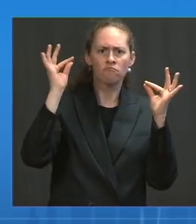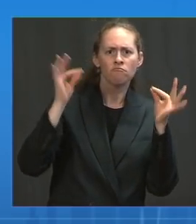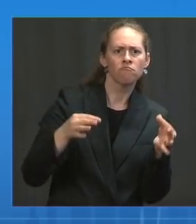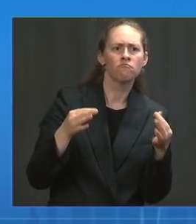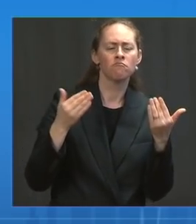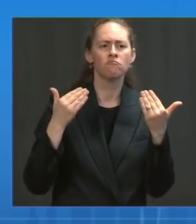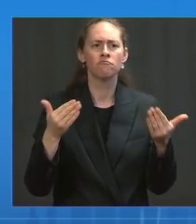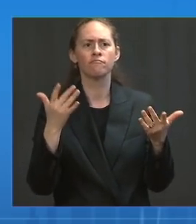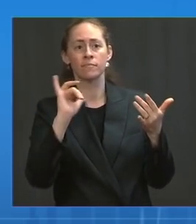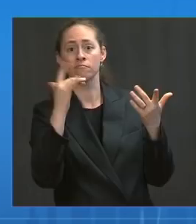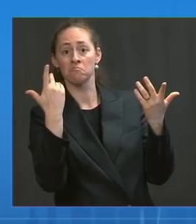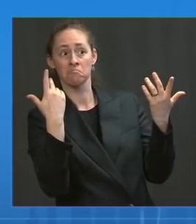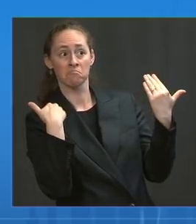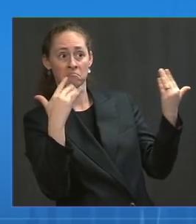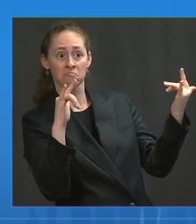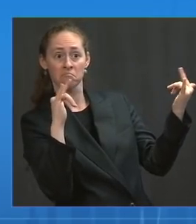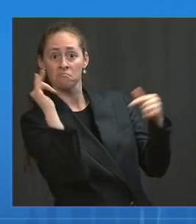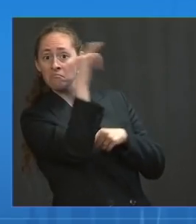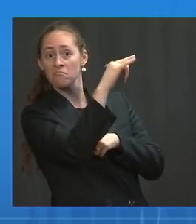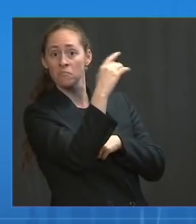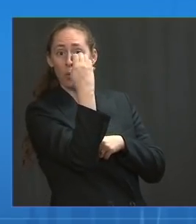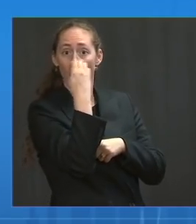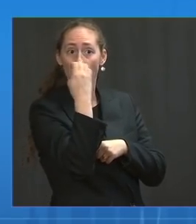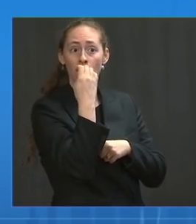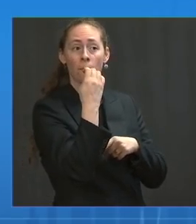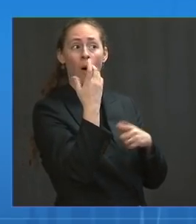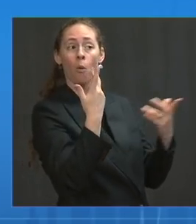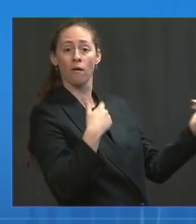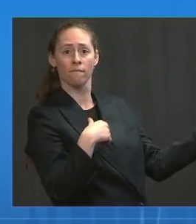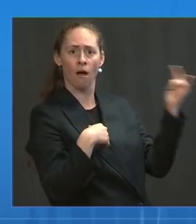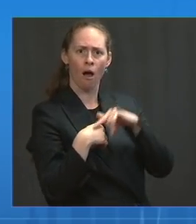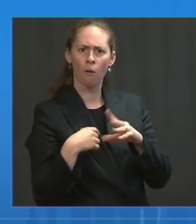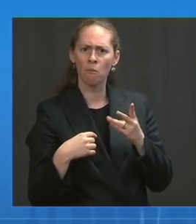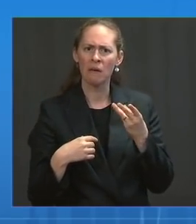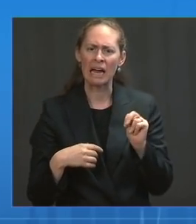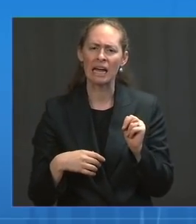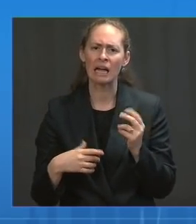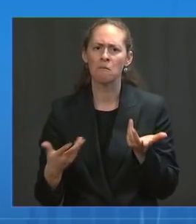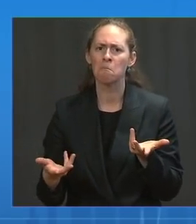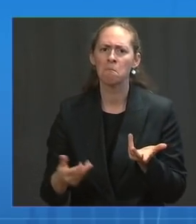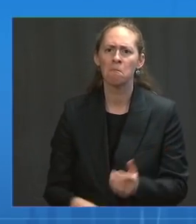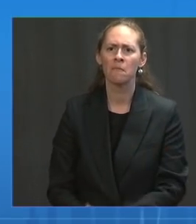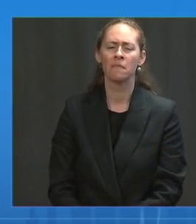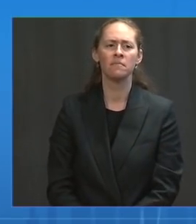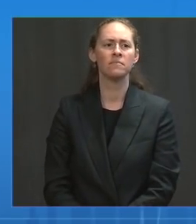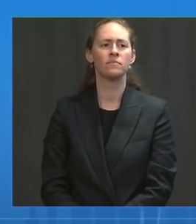where vaccination levels are rising? Thank you. Mr. Zients: Dr. Walensky. Dr. Walensky: Thank you, Josh. Yes.